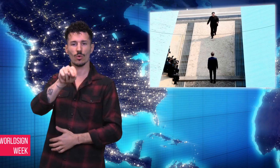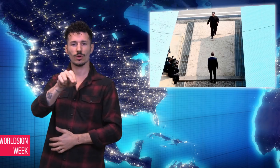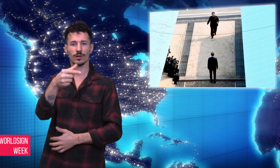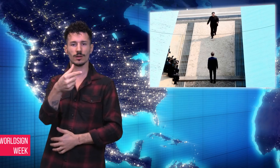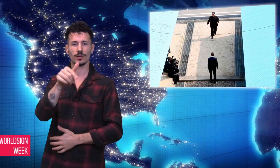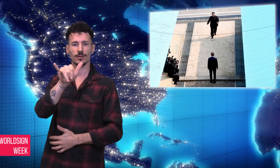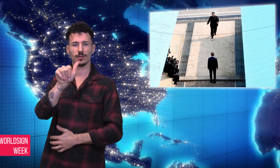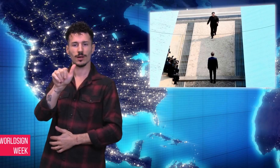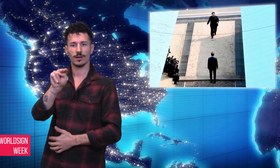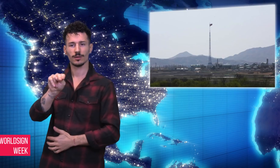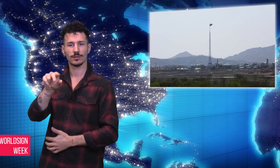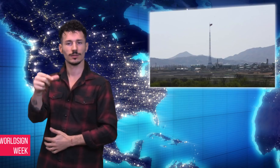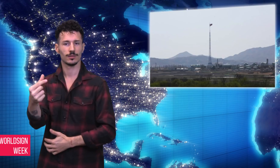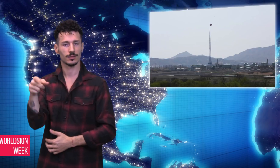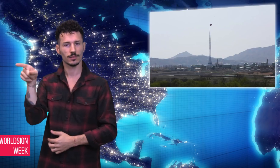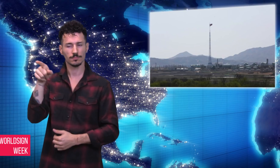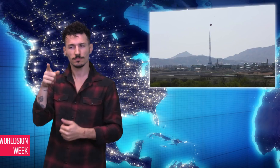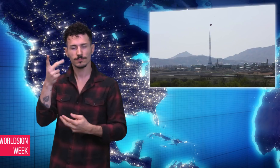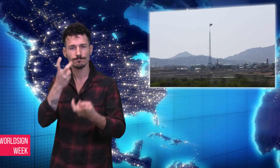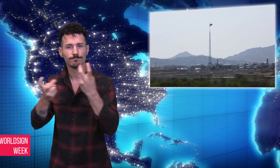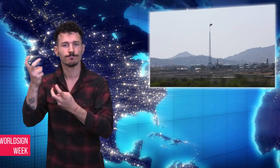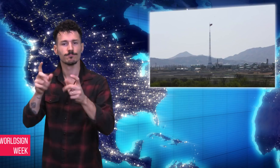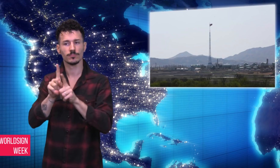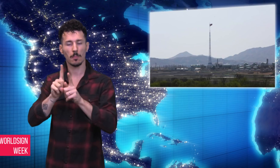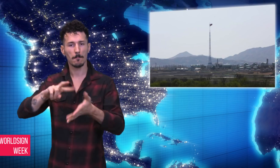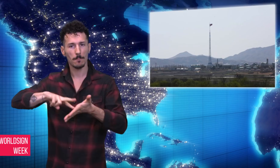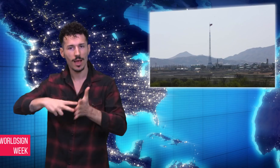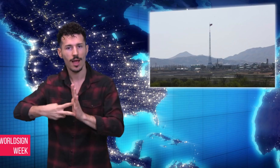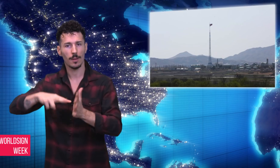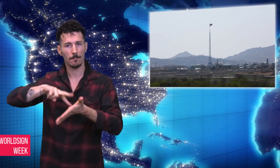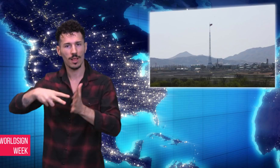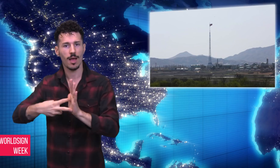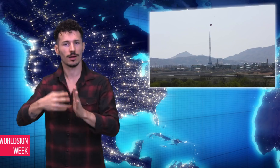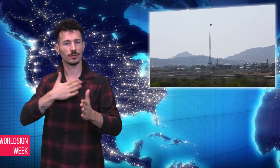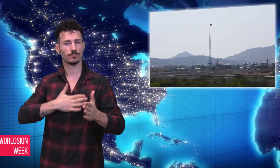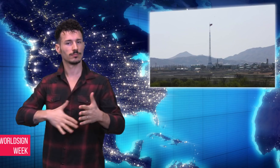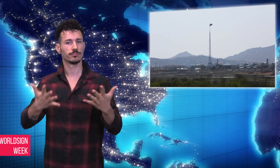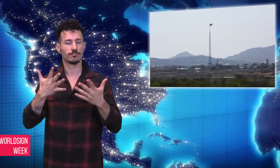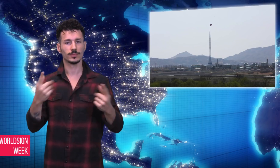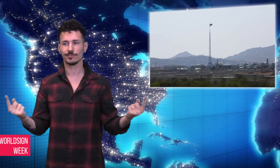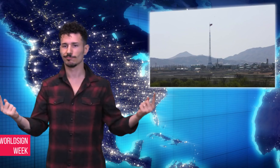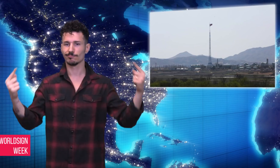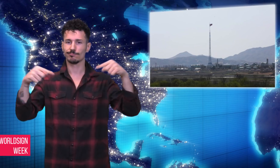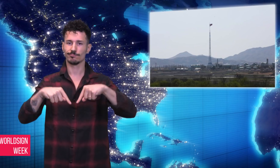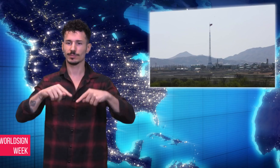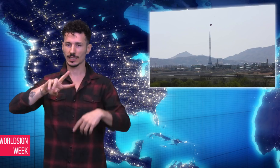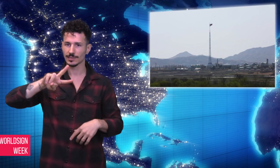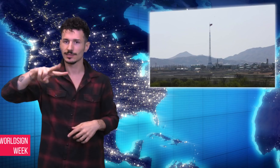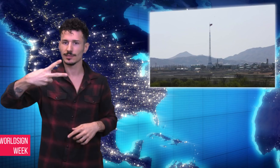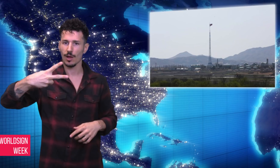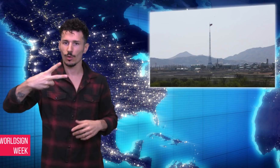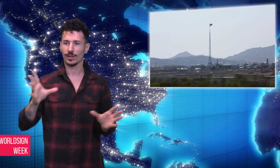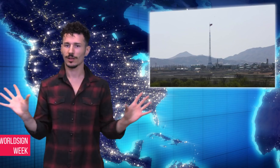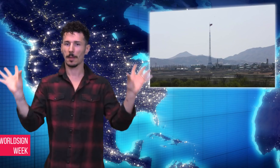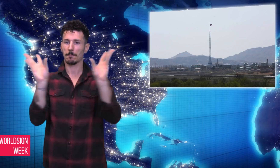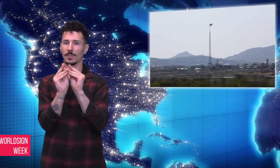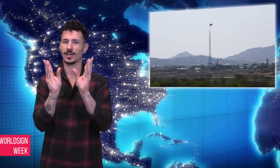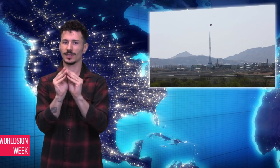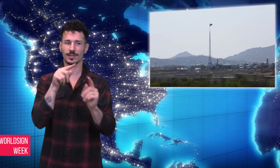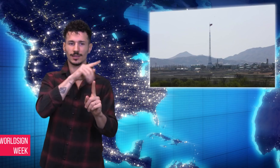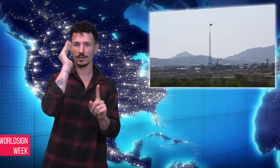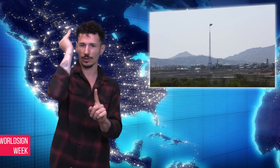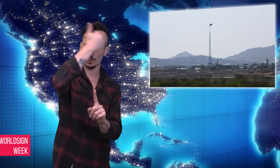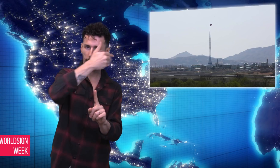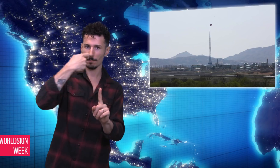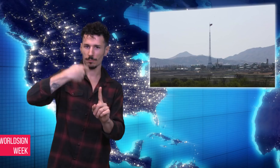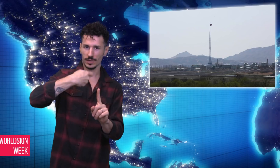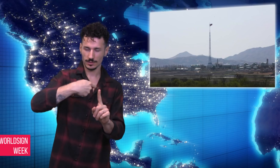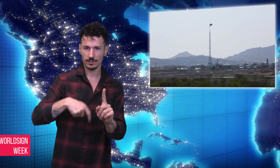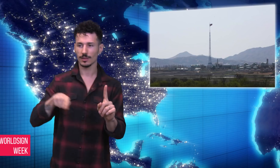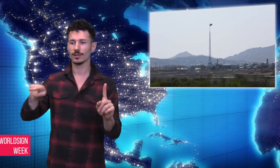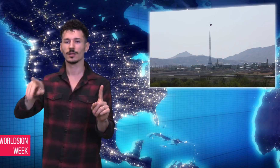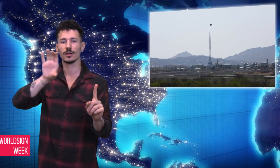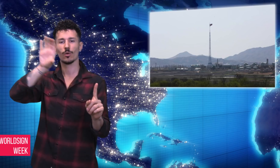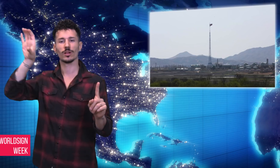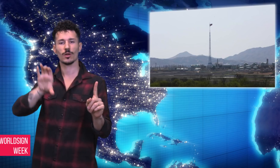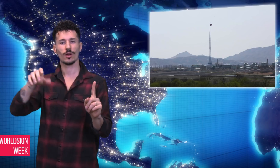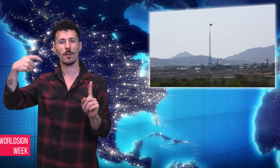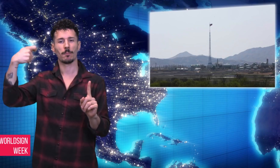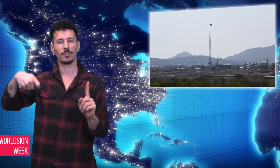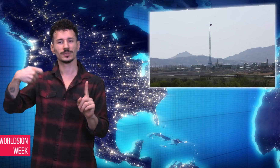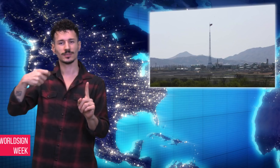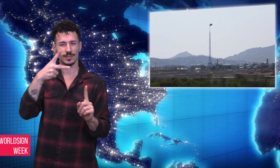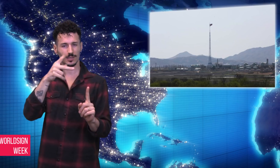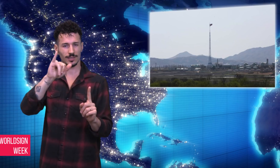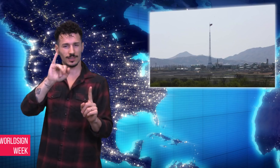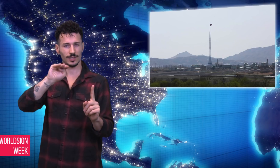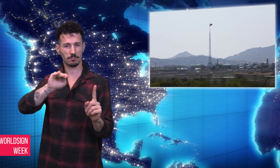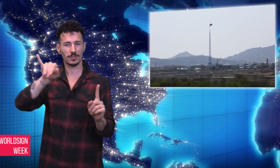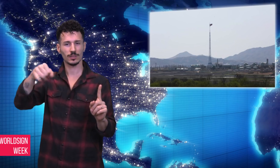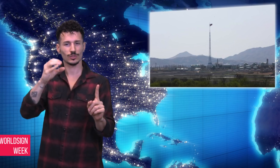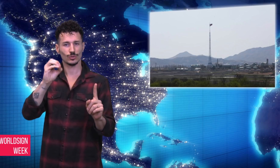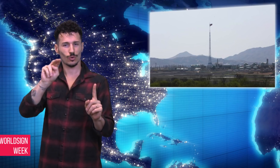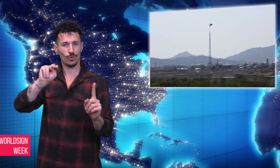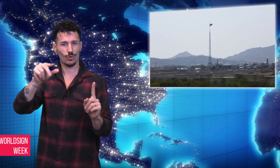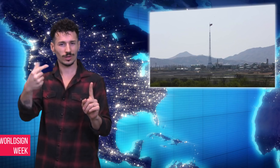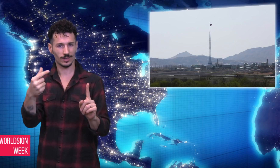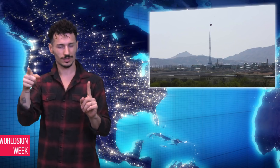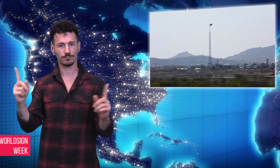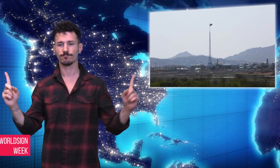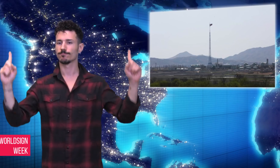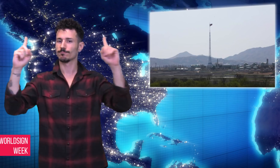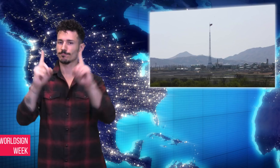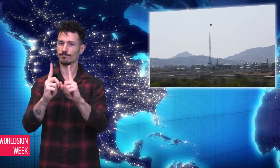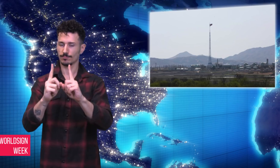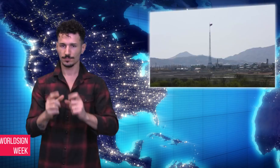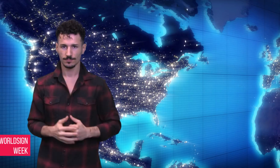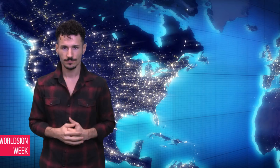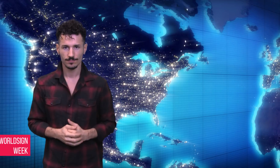Trump and North Korean leader Kim Jong Un.